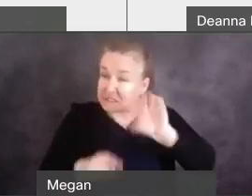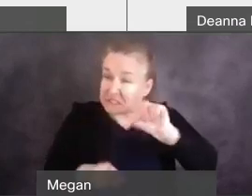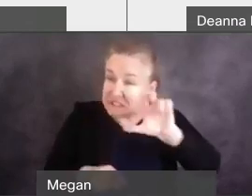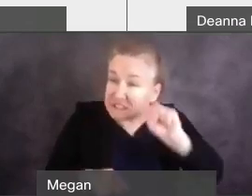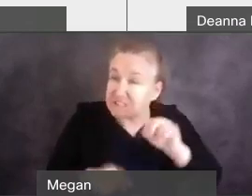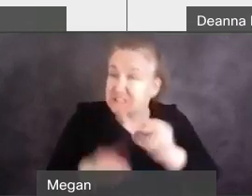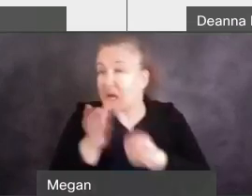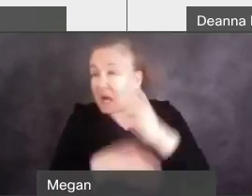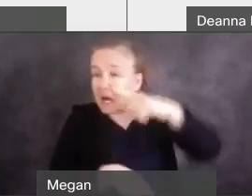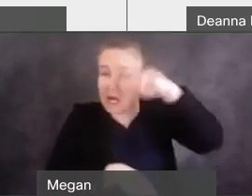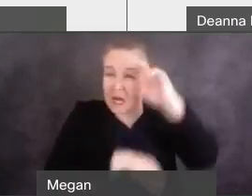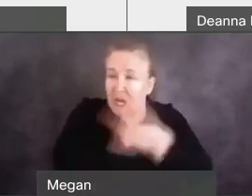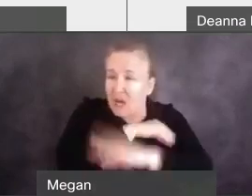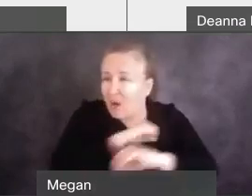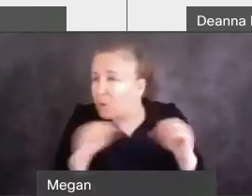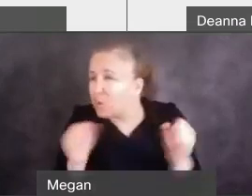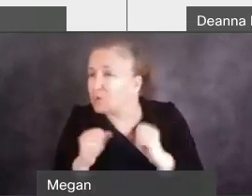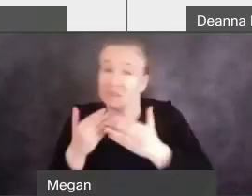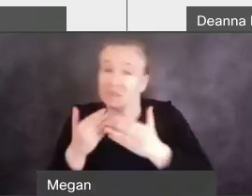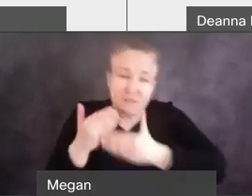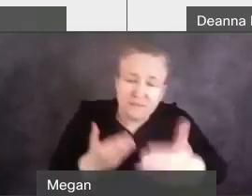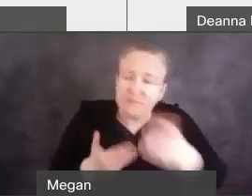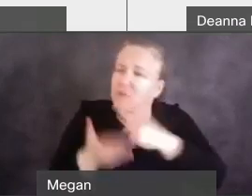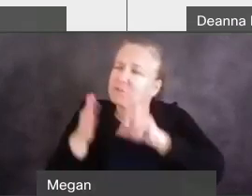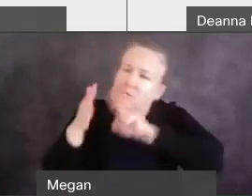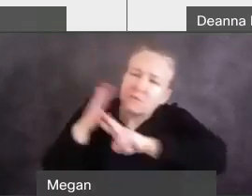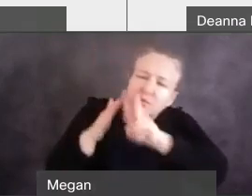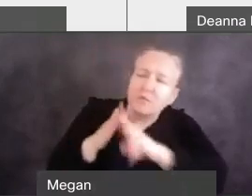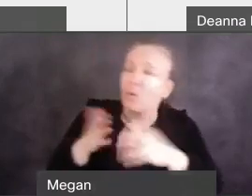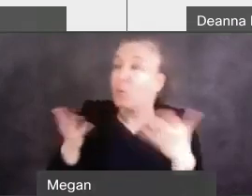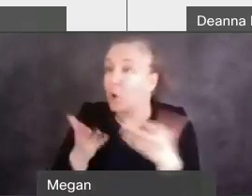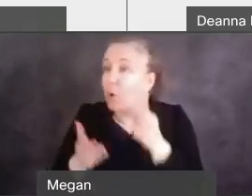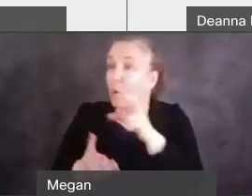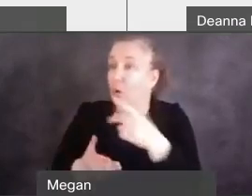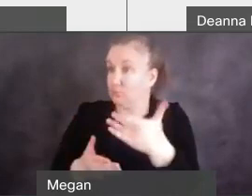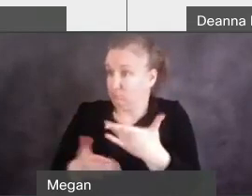to kind of happen as we go forward or are you worried that people, the weather gets nice, people